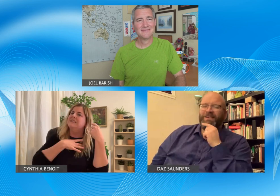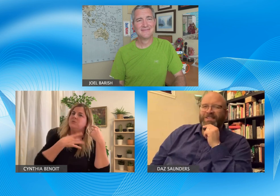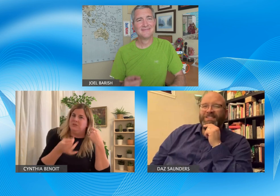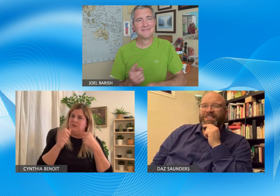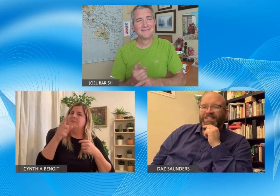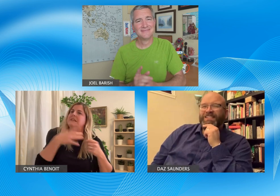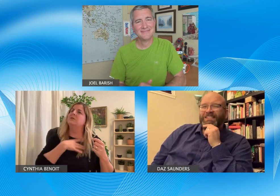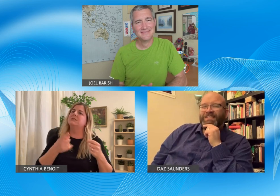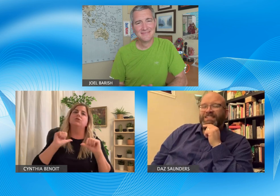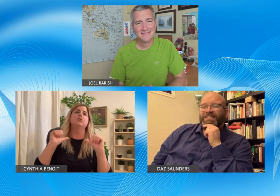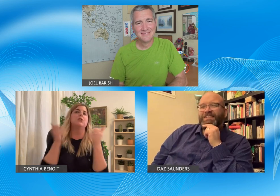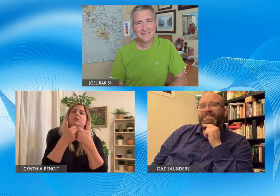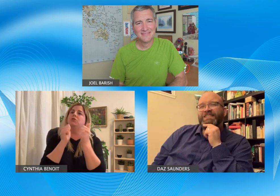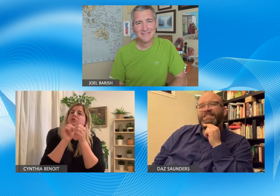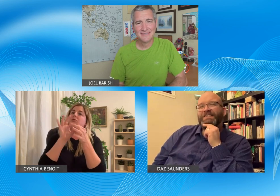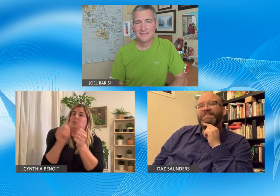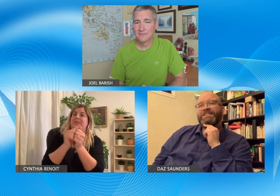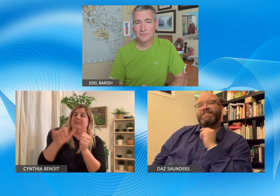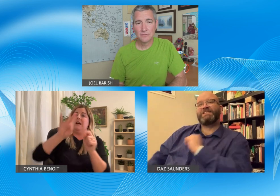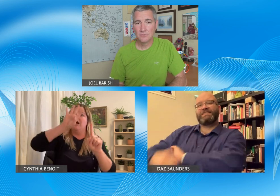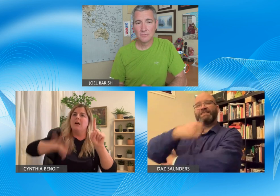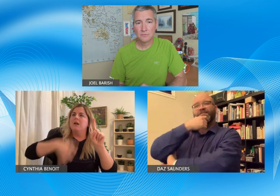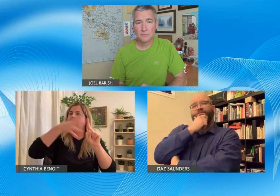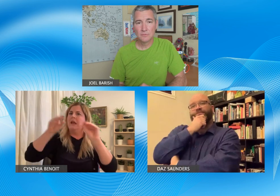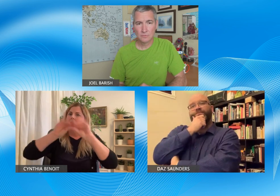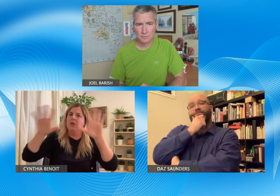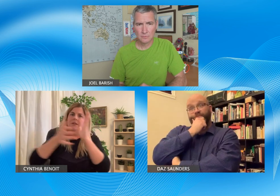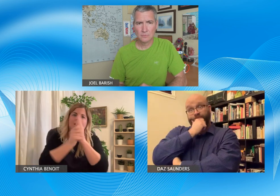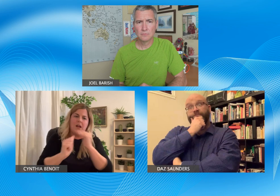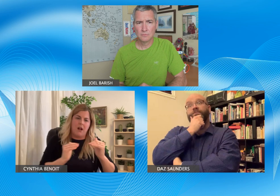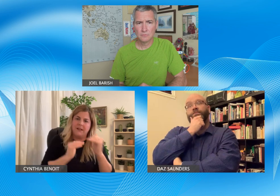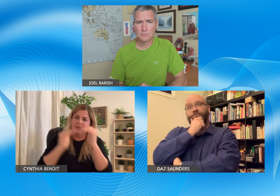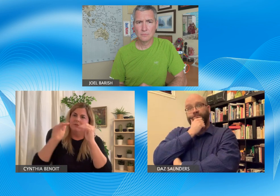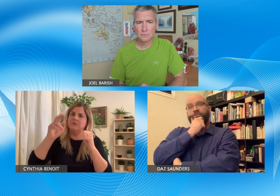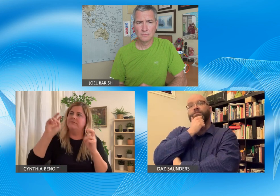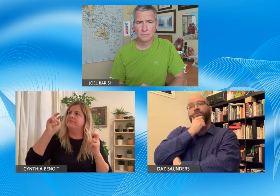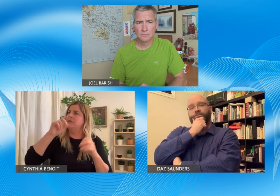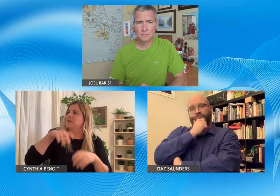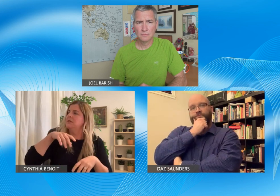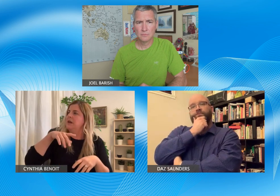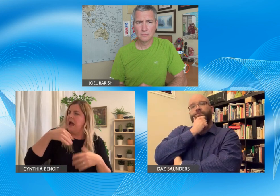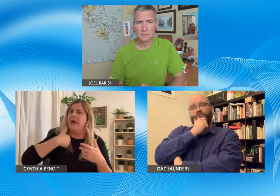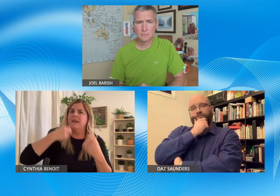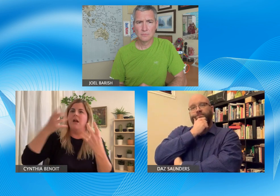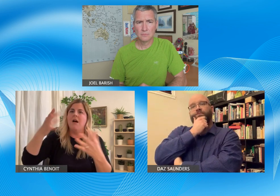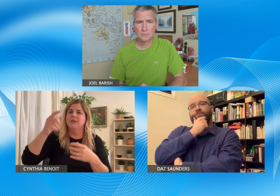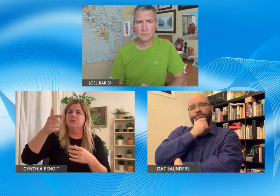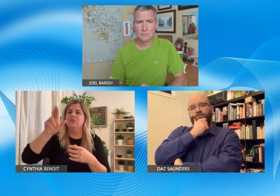: Interestingly enough, there’s some “gray” ambiguous areas in the framework that causes struggles